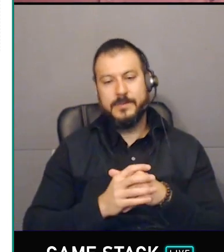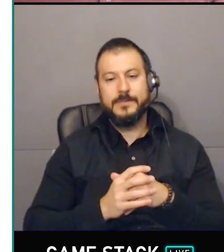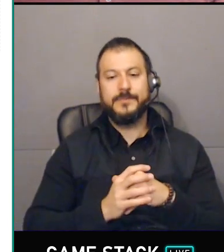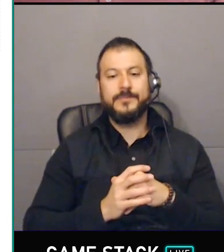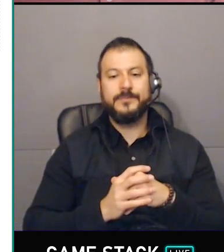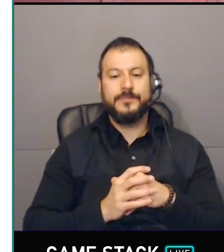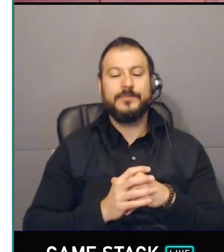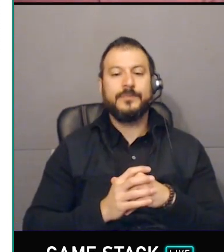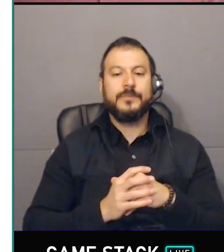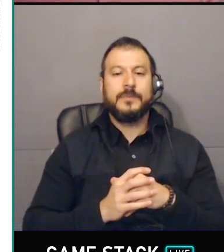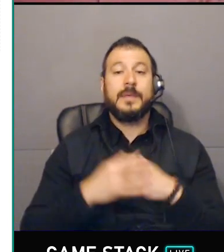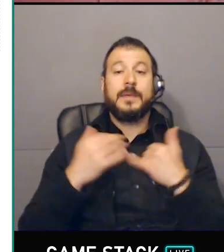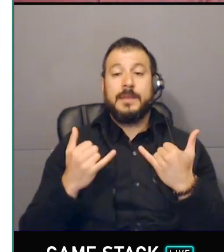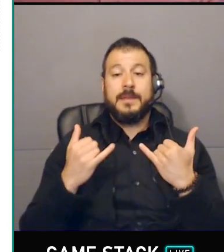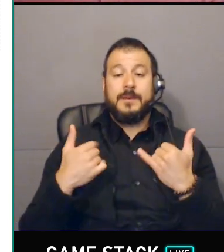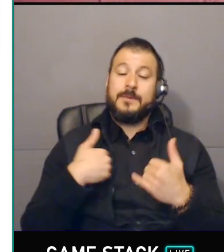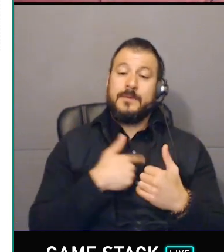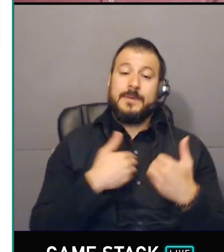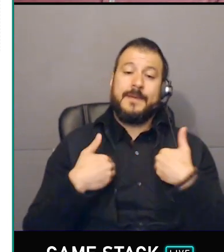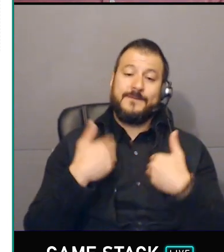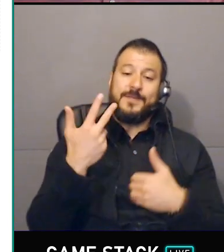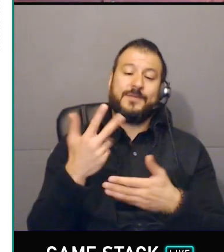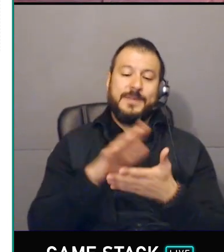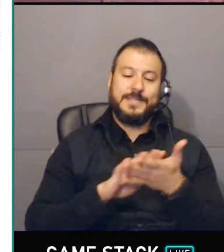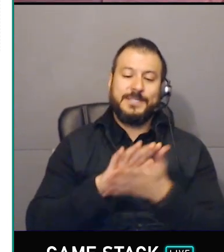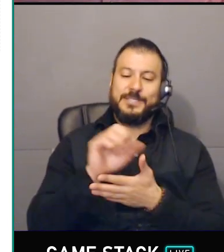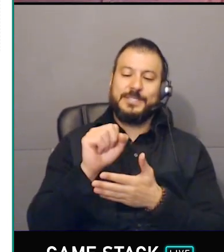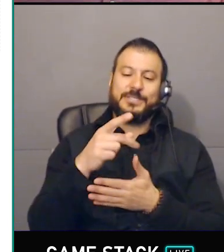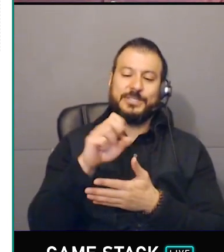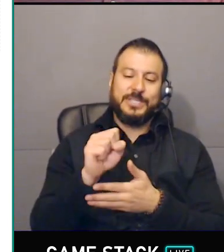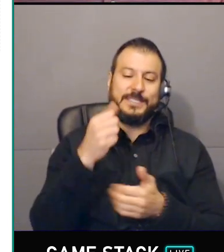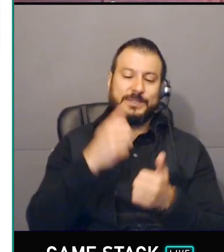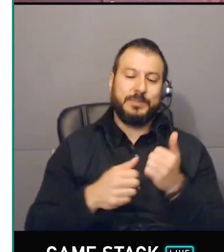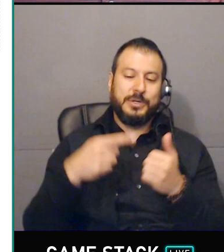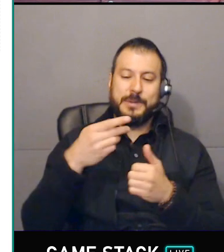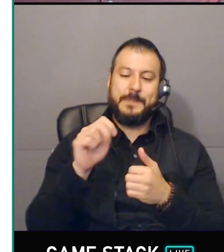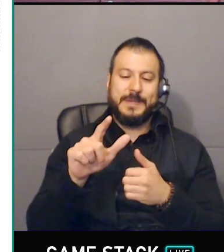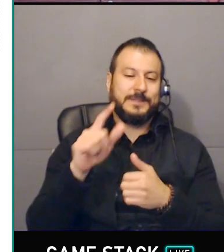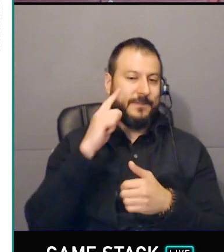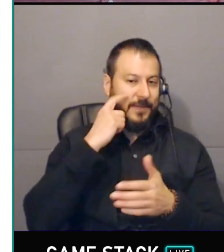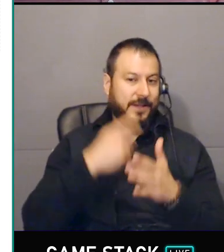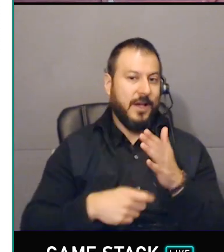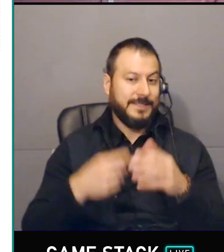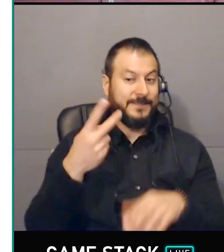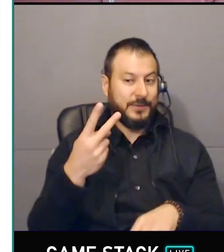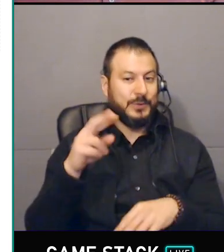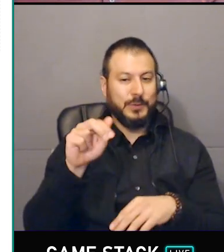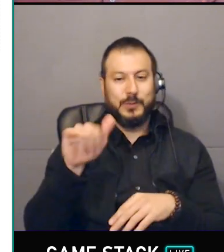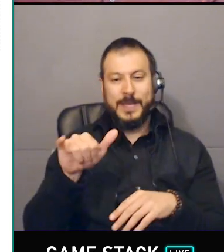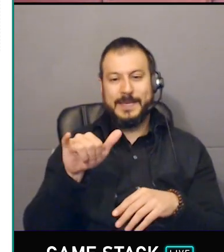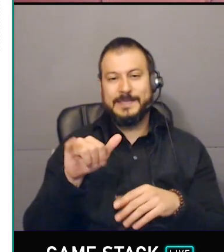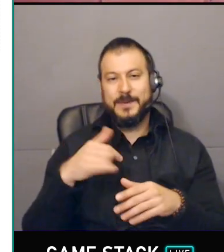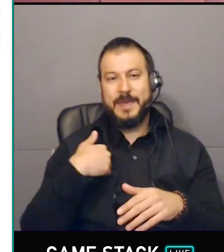And now we have 3 shades per pixel at the cost of our two rays that we had before.